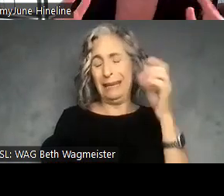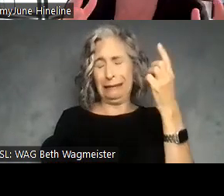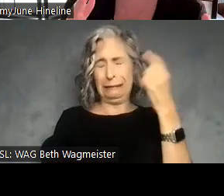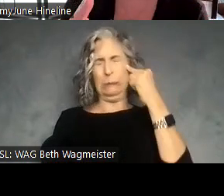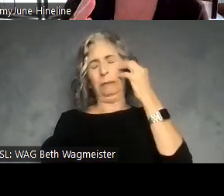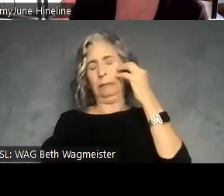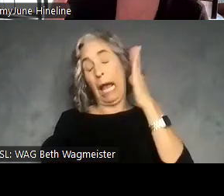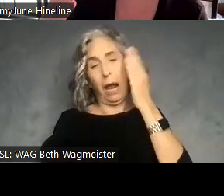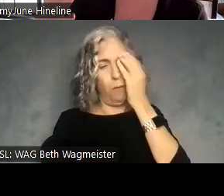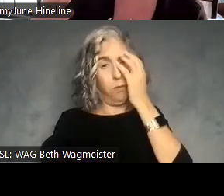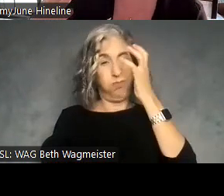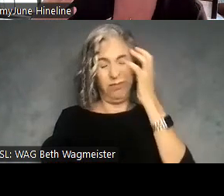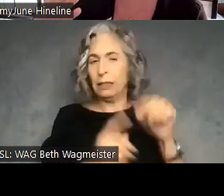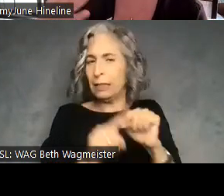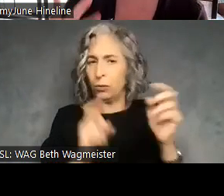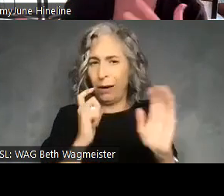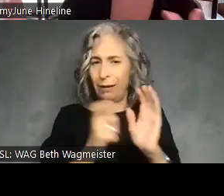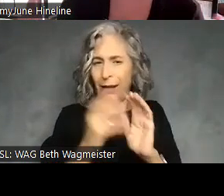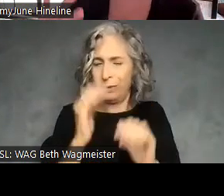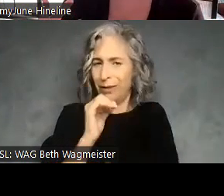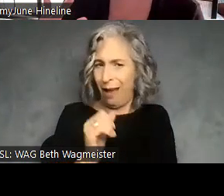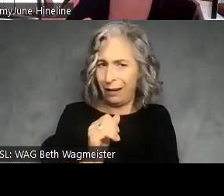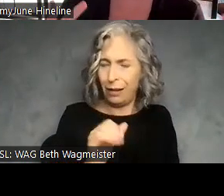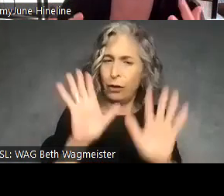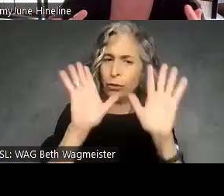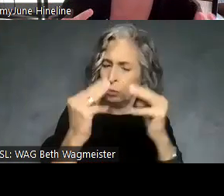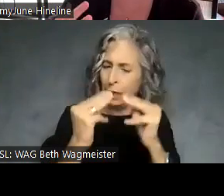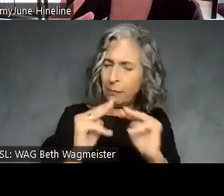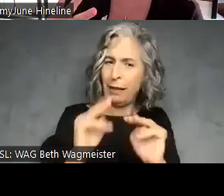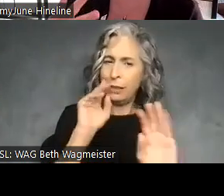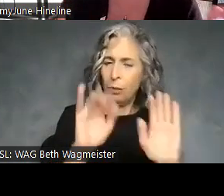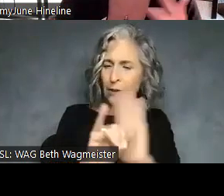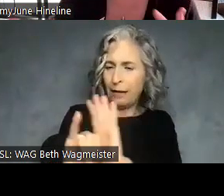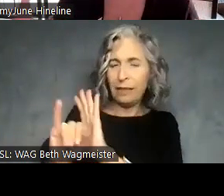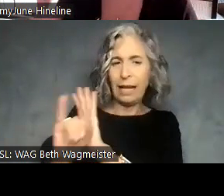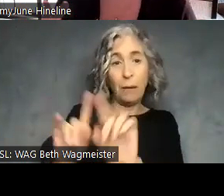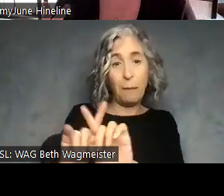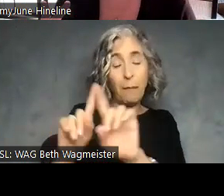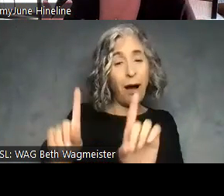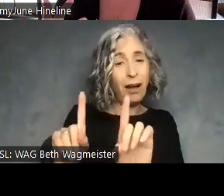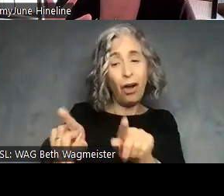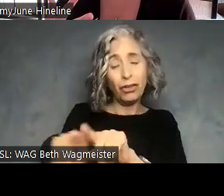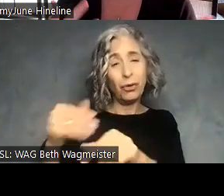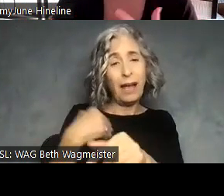the use of them is temporarily disabled, you know, because they are holding something.